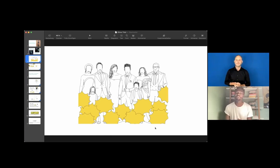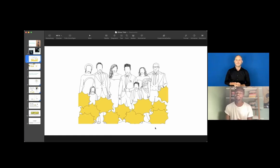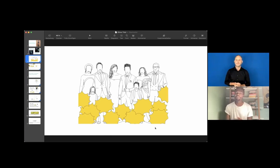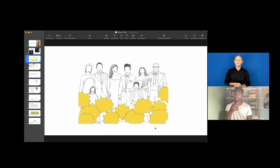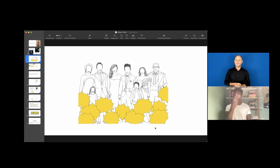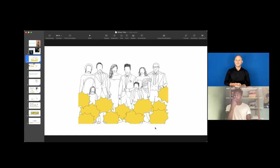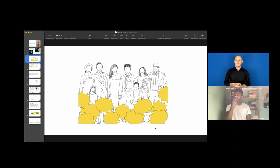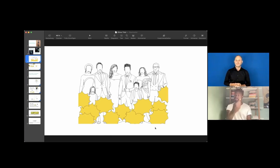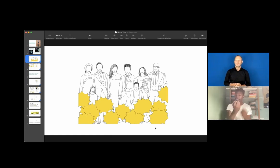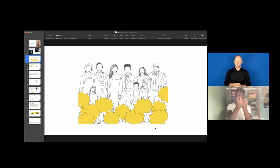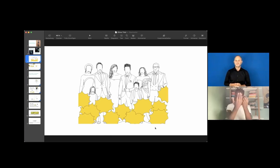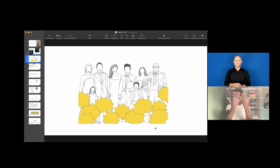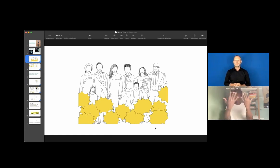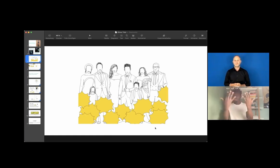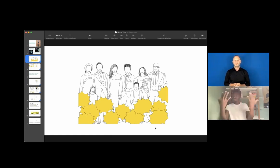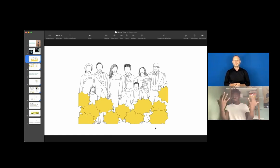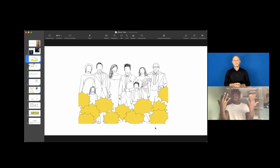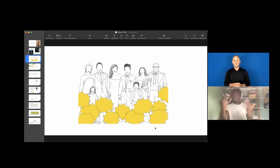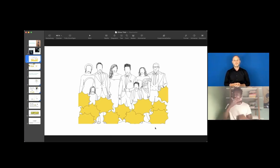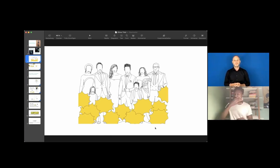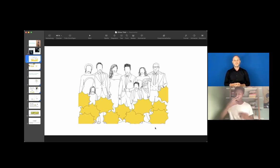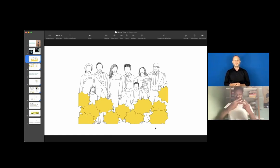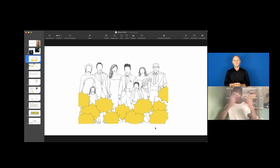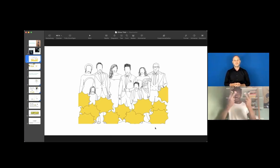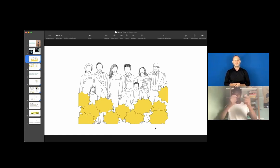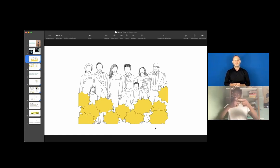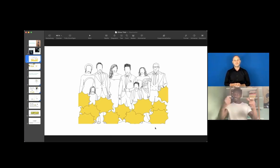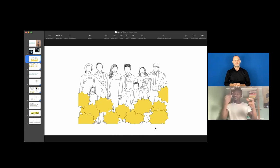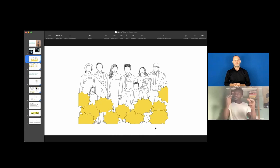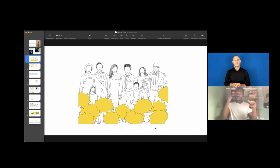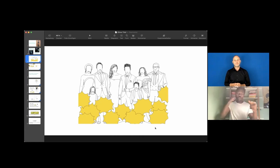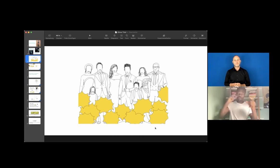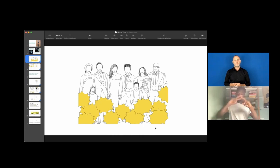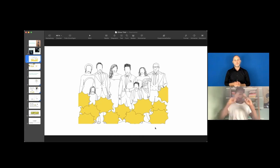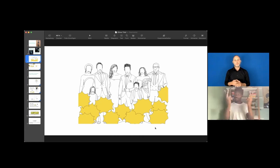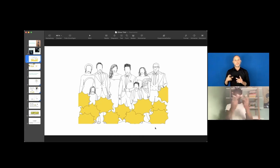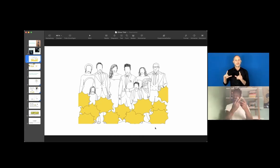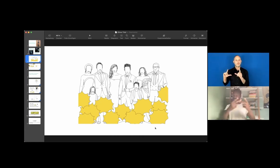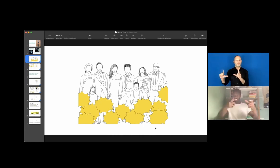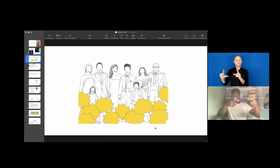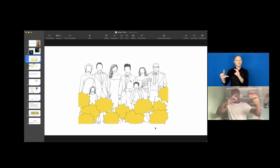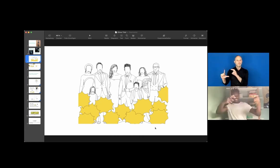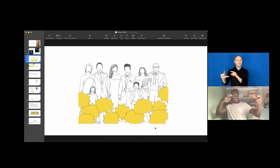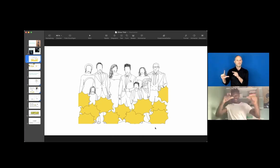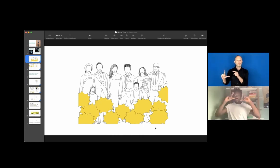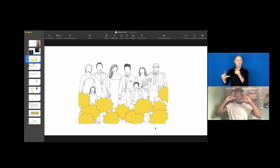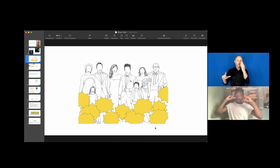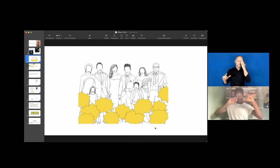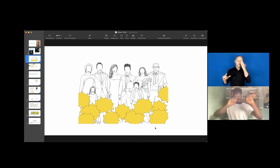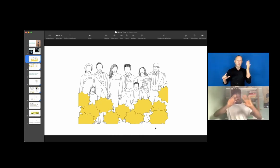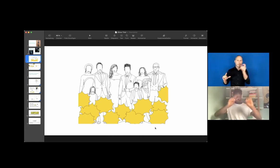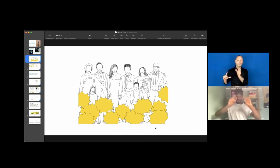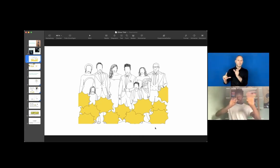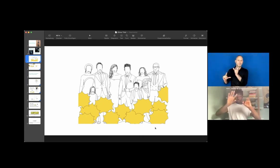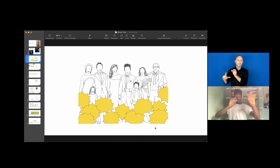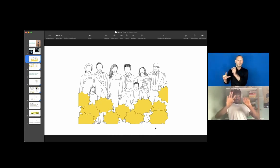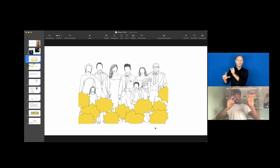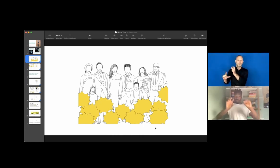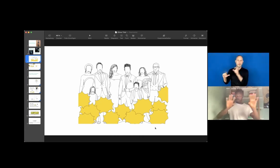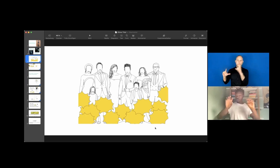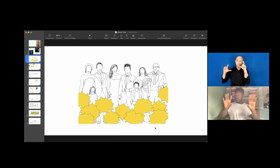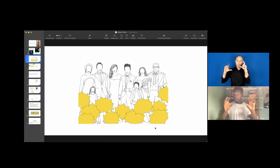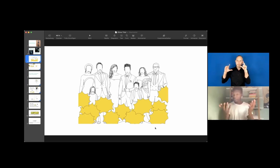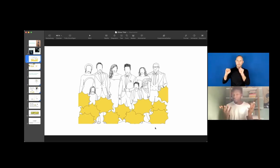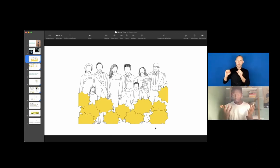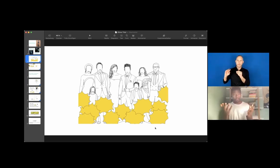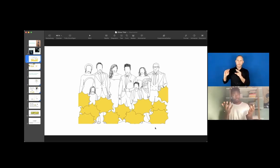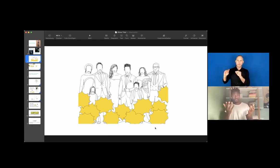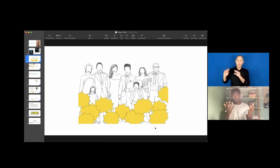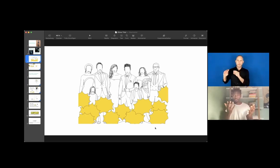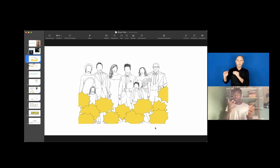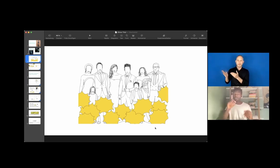So, if you look at this picture that I display here, you can see what a hearing family to me looks like in a hearing world.